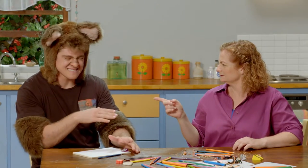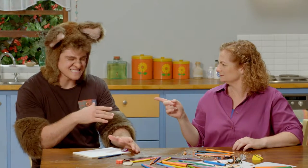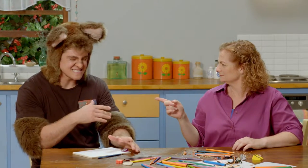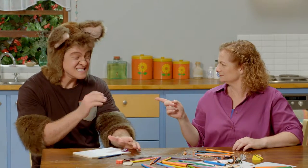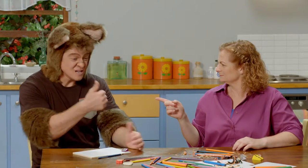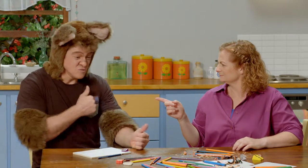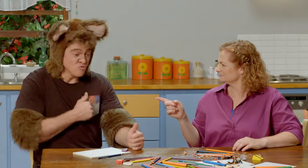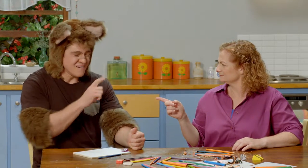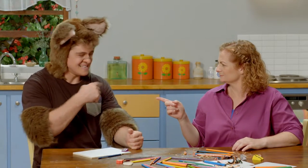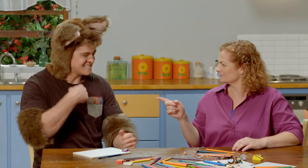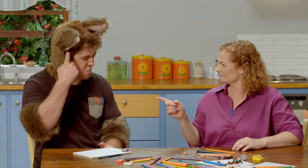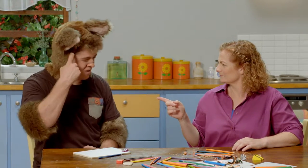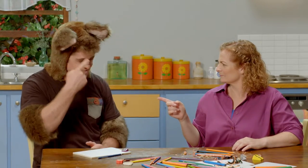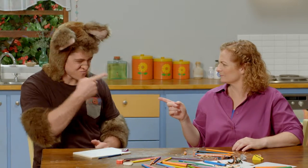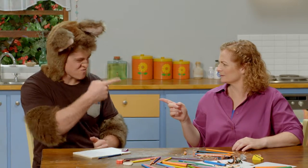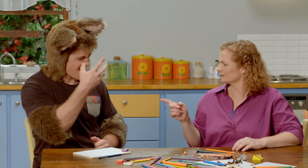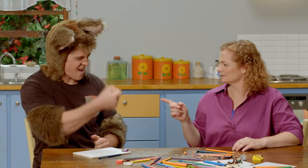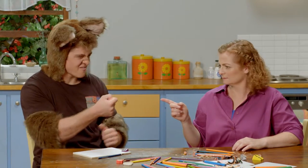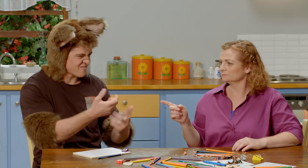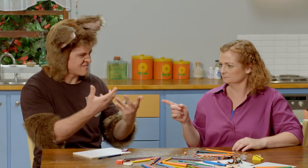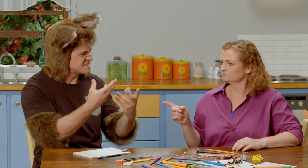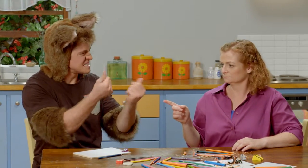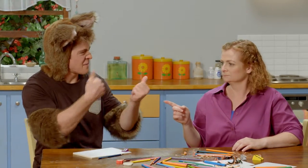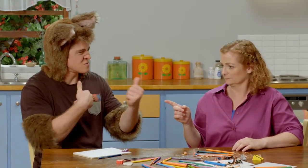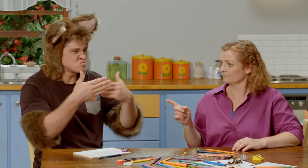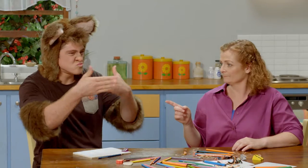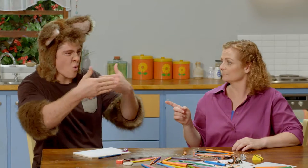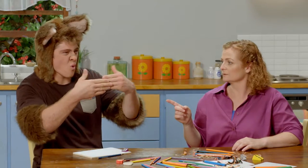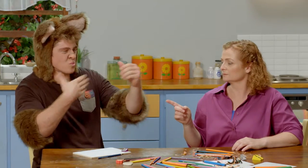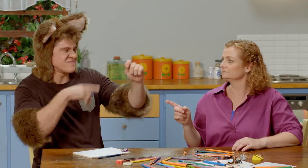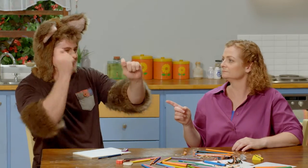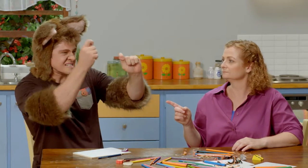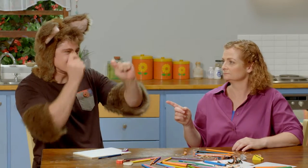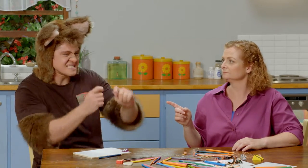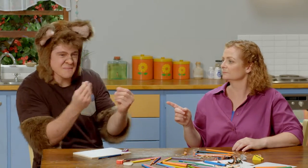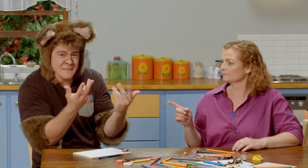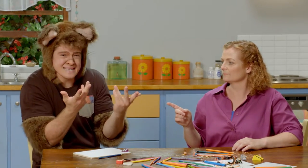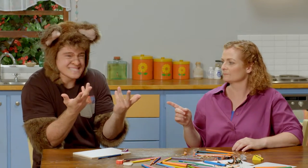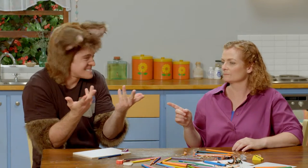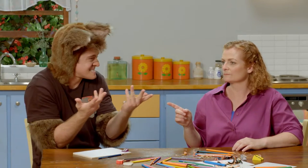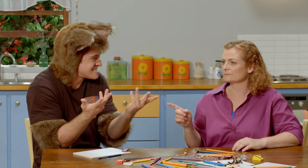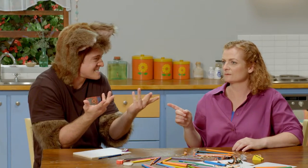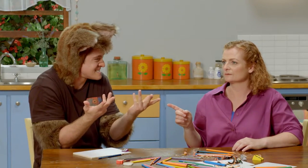Oh, yeah, it would be fun but I was just wondering, would you have something that I could mend a door with?